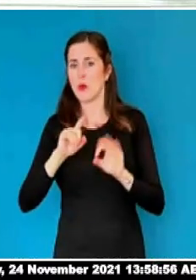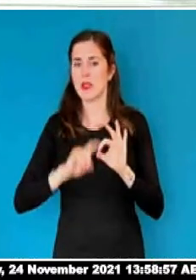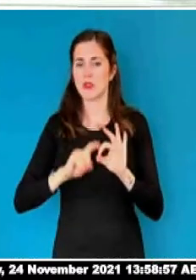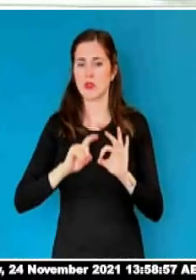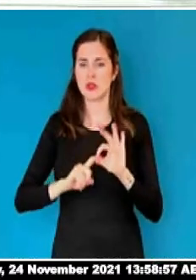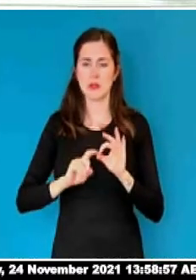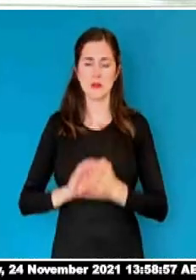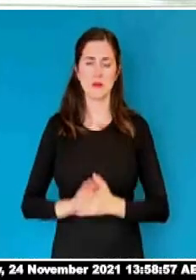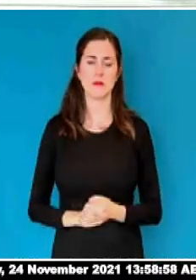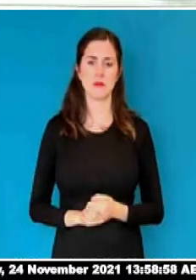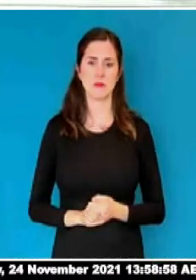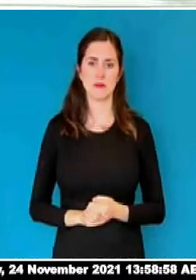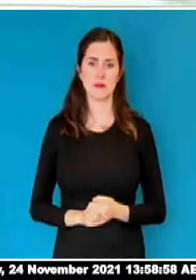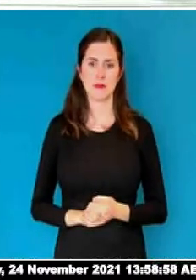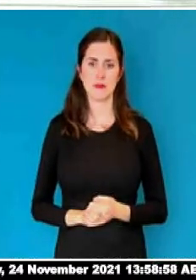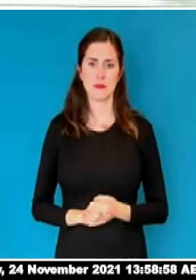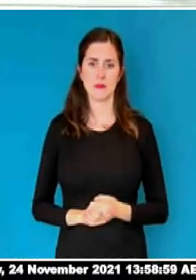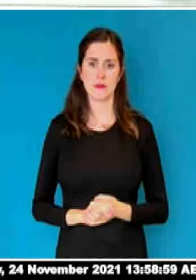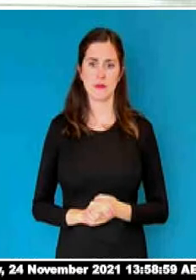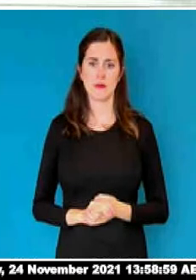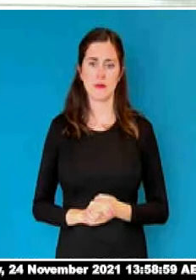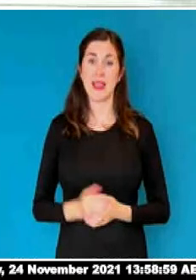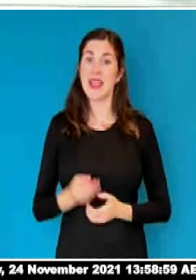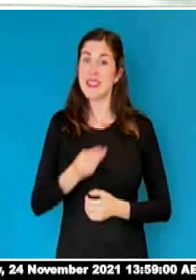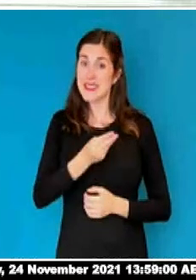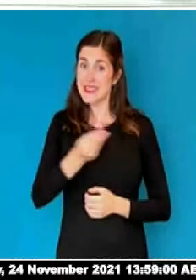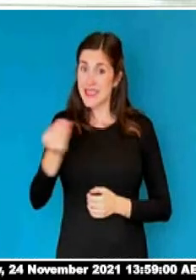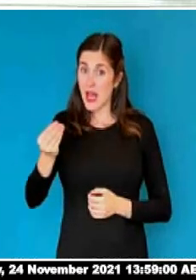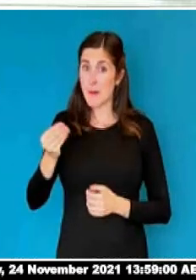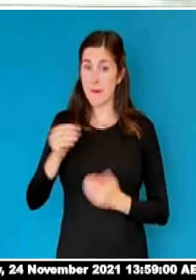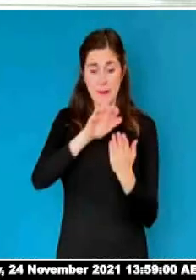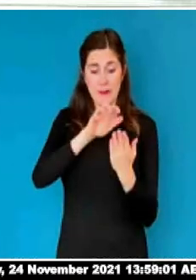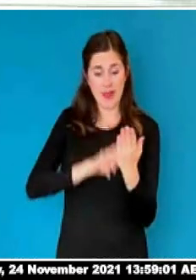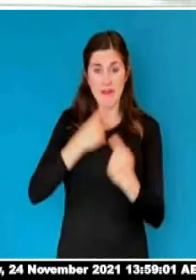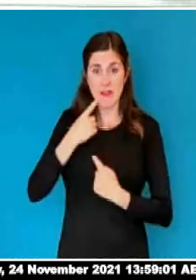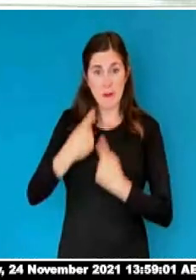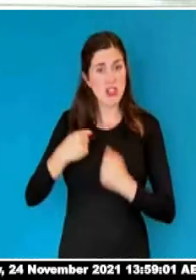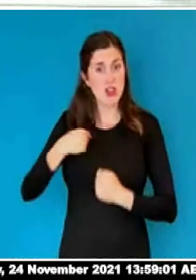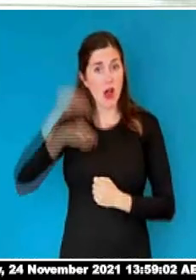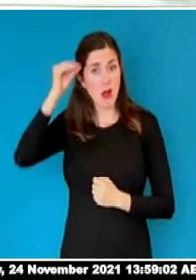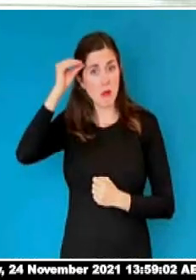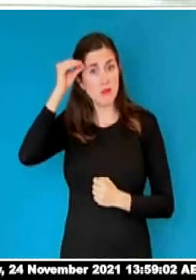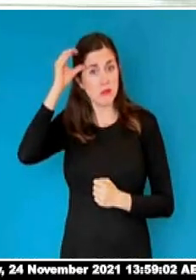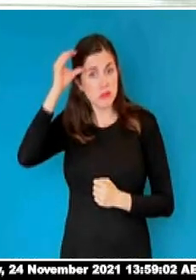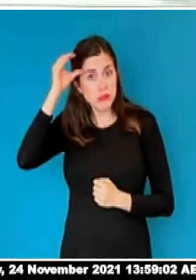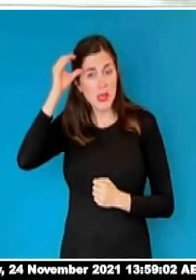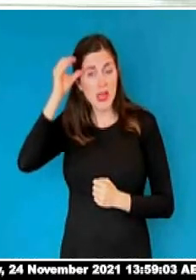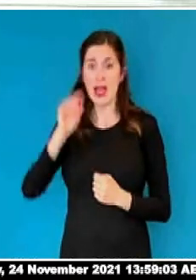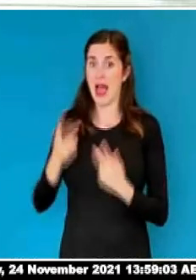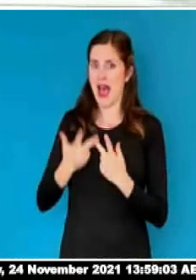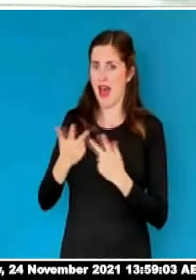There are matters that I have some detail of, of which MsÂ Johnston and Ms Edwards have